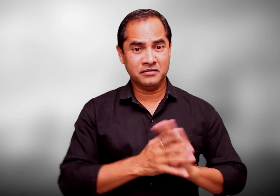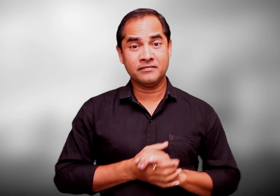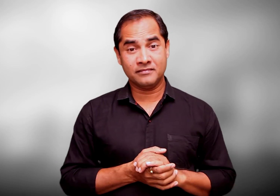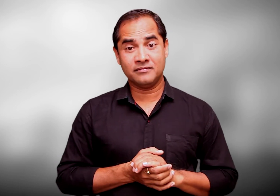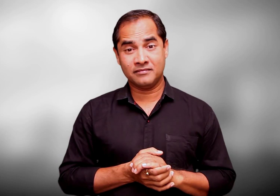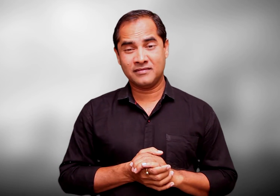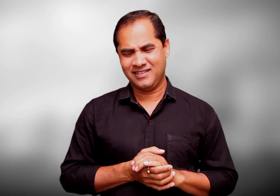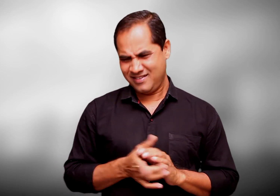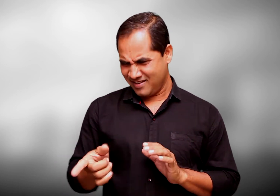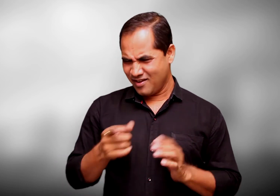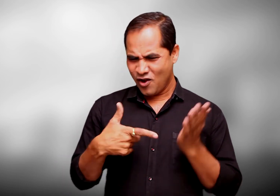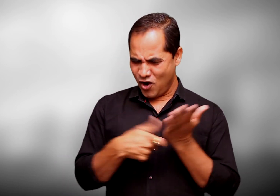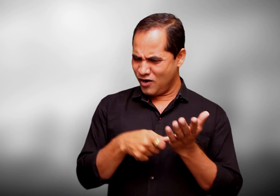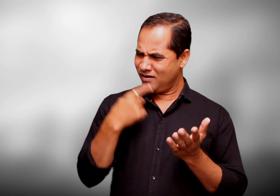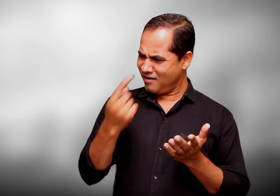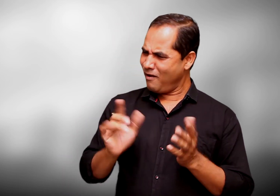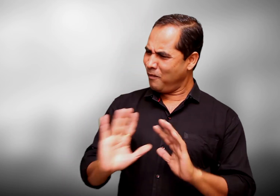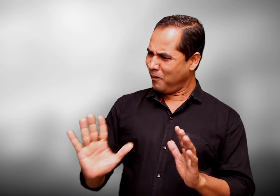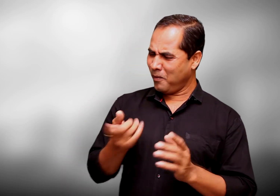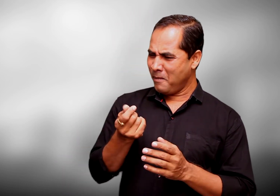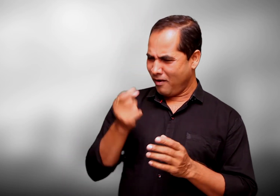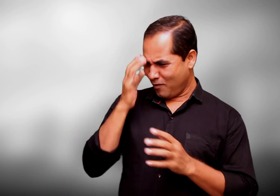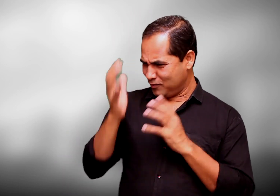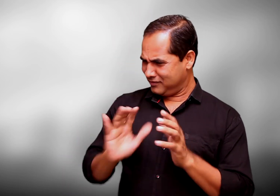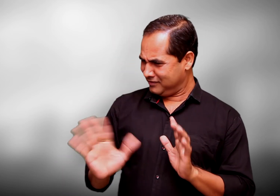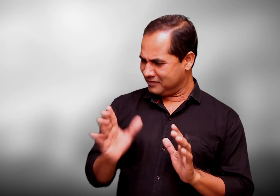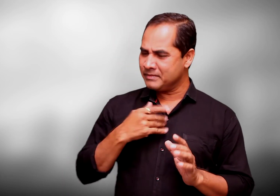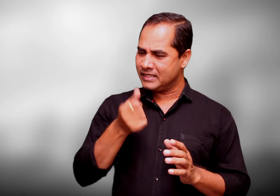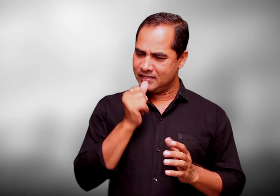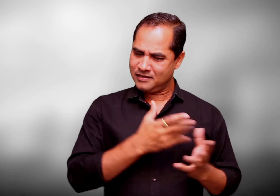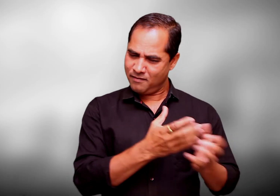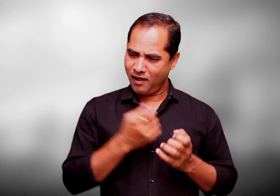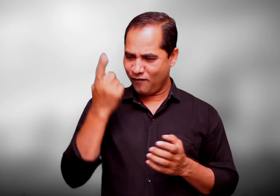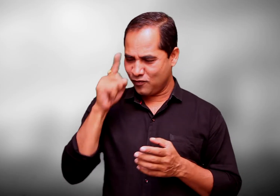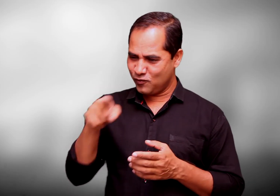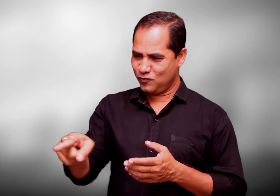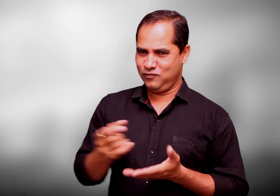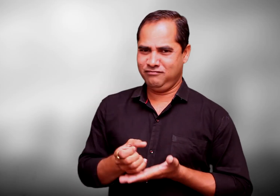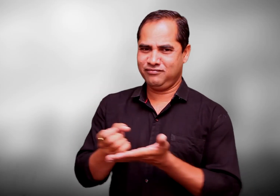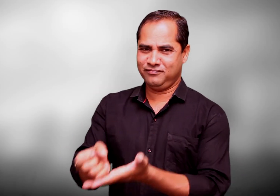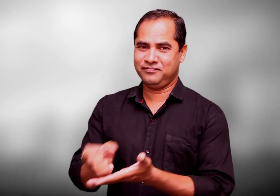'It'll be my treat and not cost you anything'